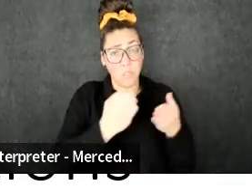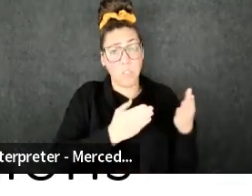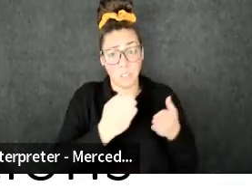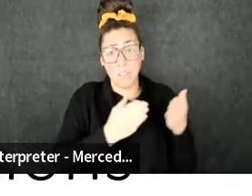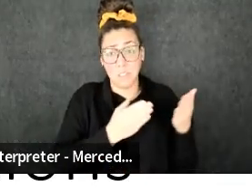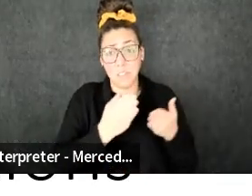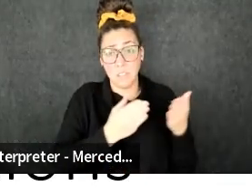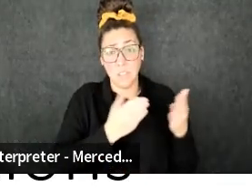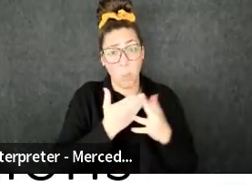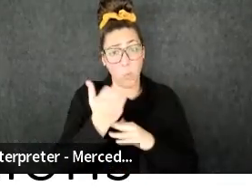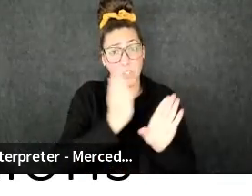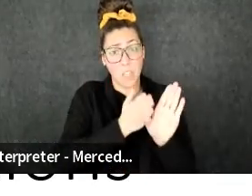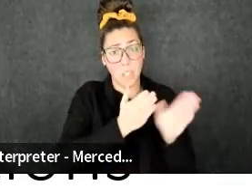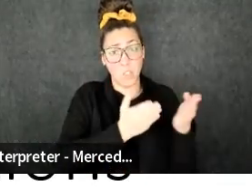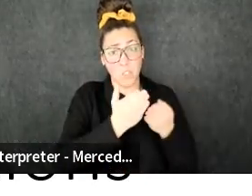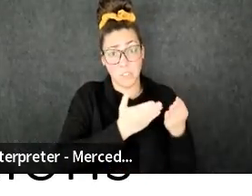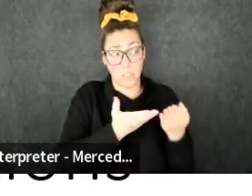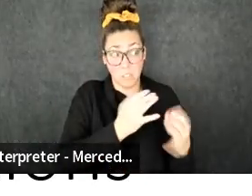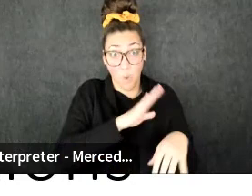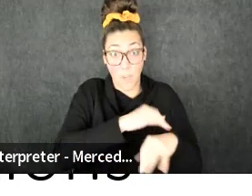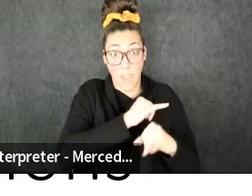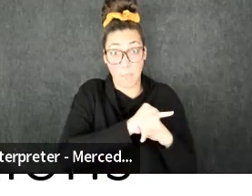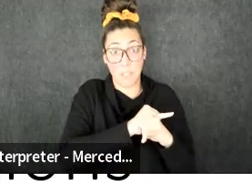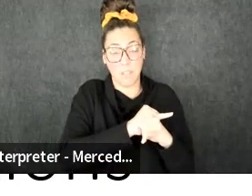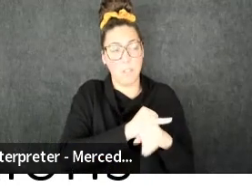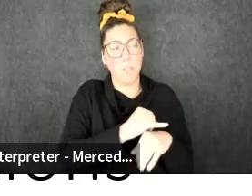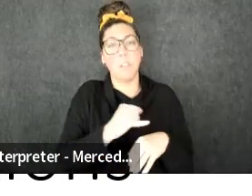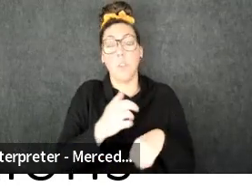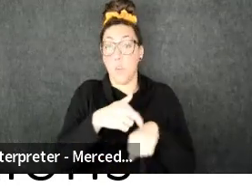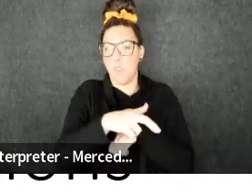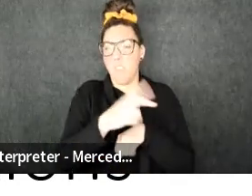through the psych services on campus, referrals for that. Our online